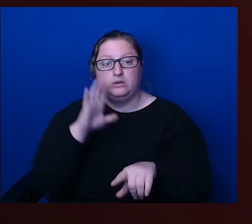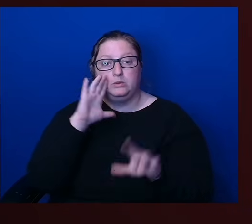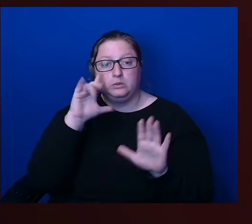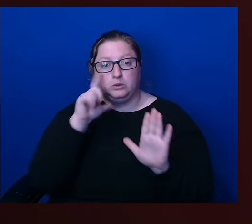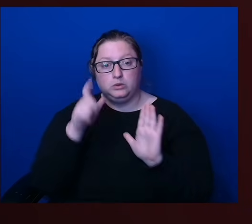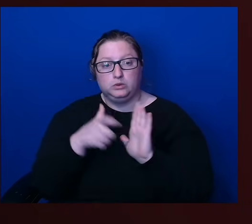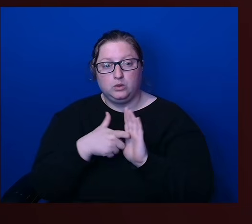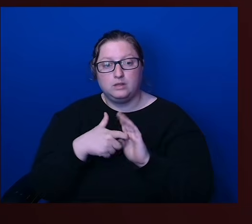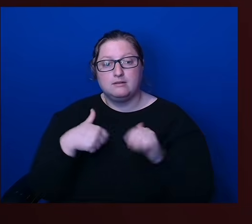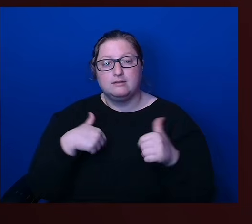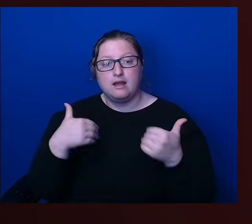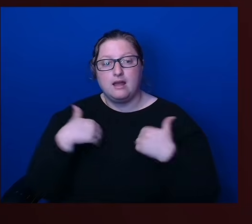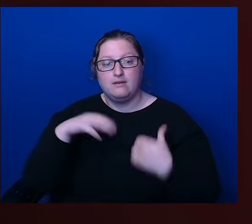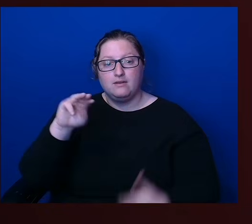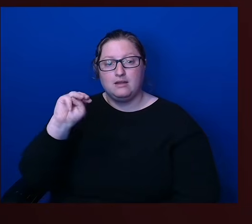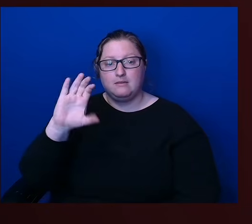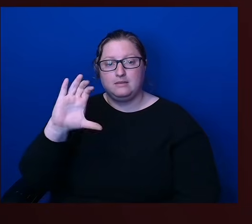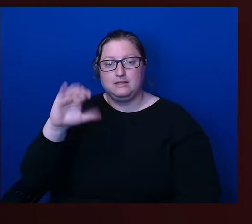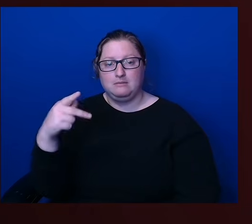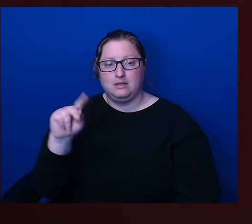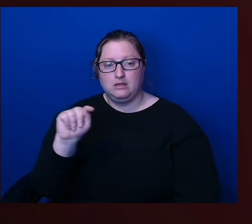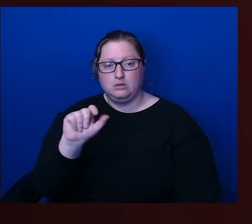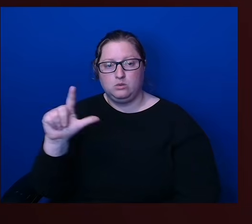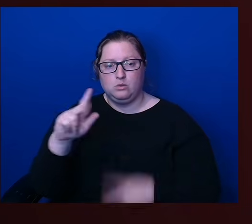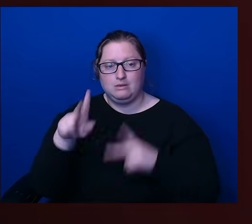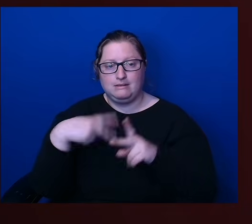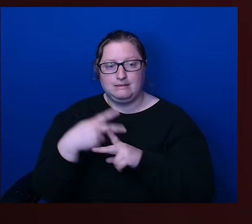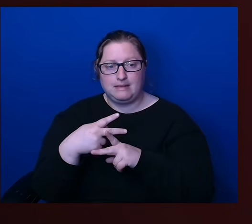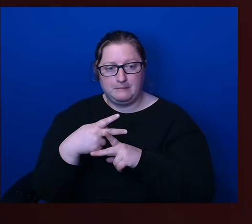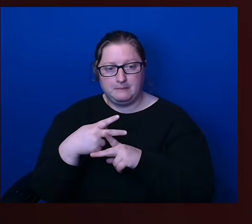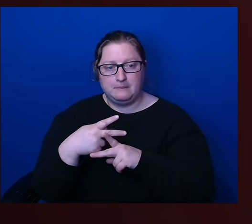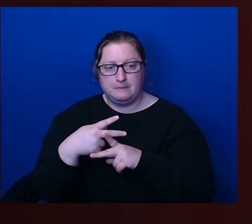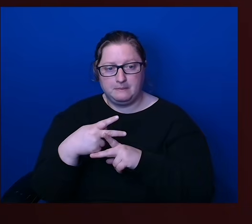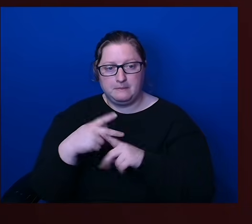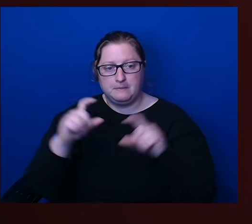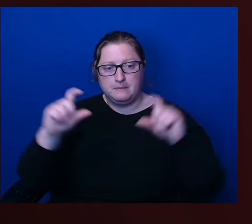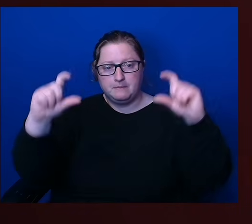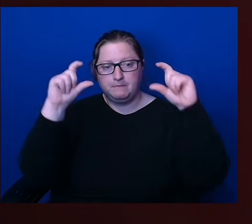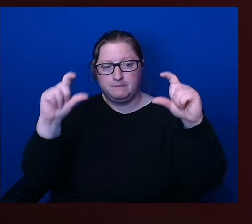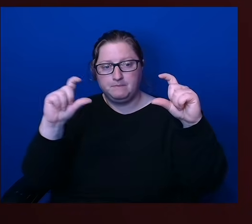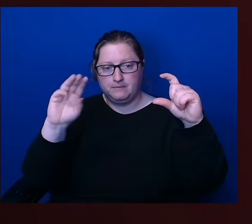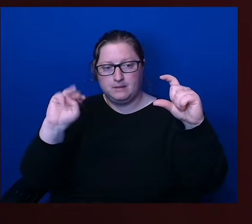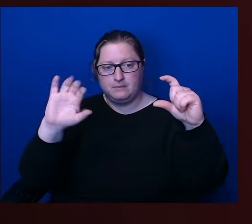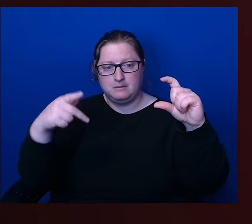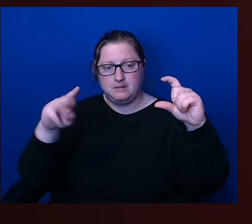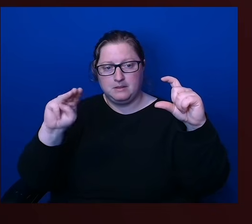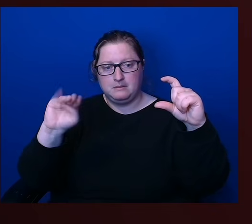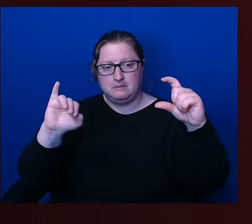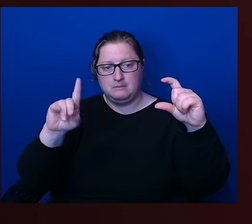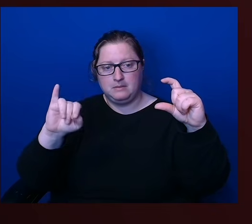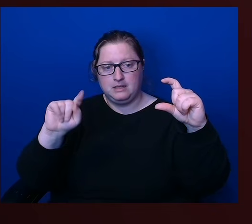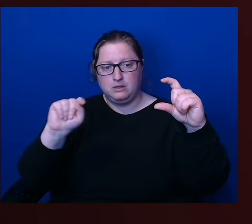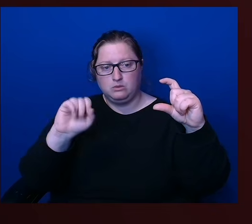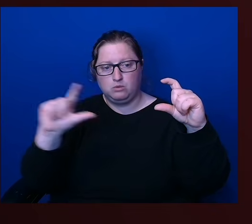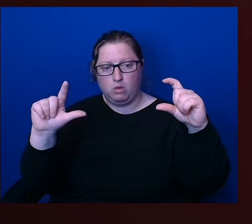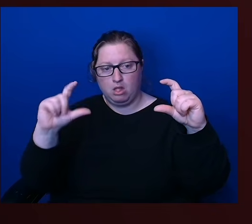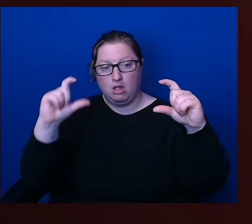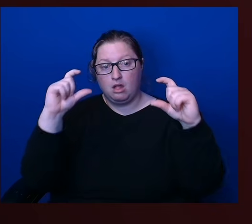this MCP server tool type attribute above my class. That basically identifies that